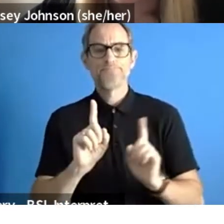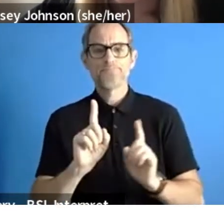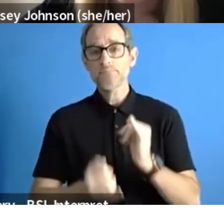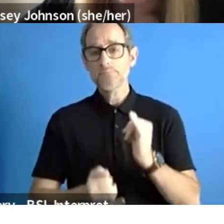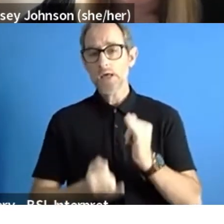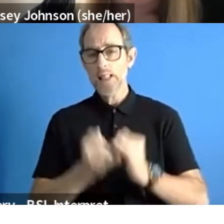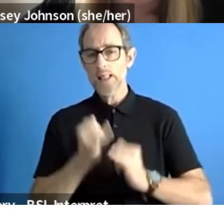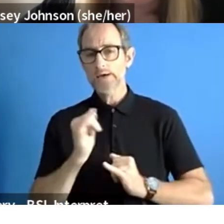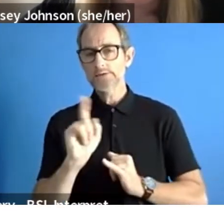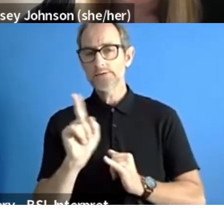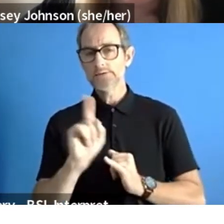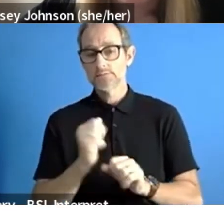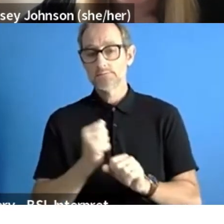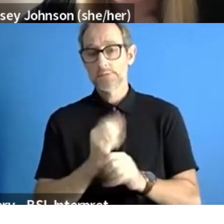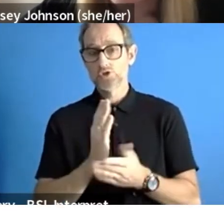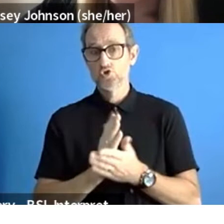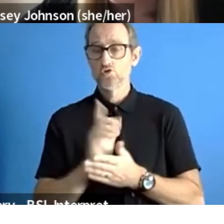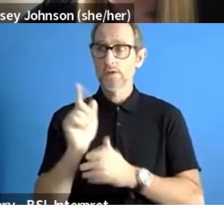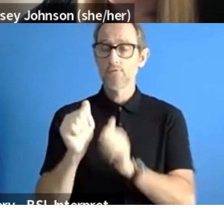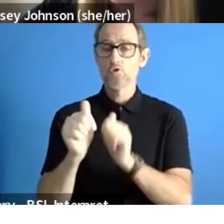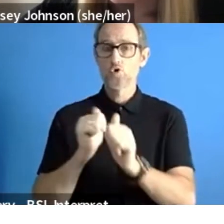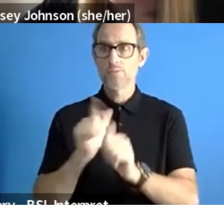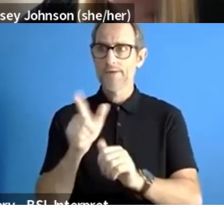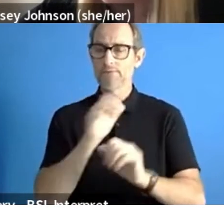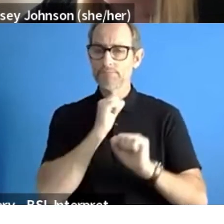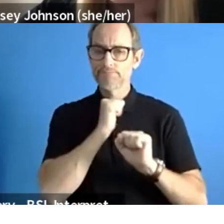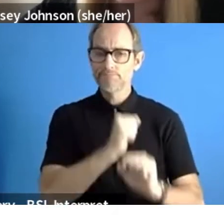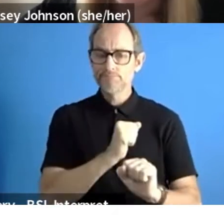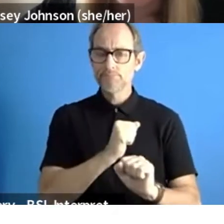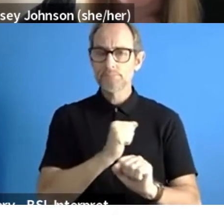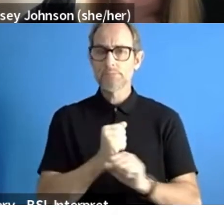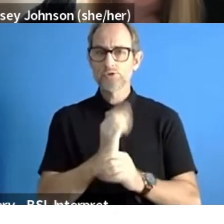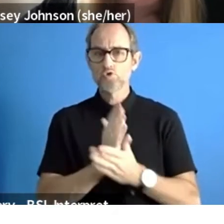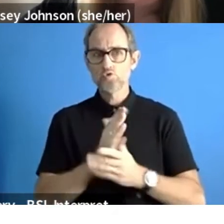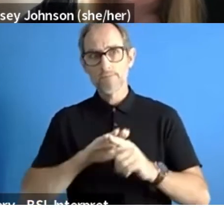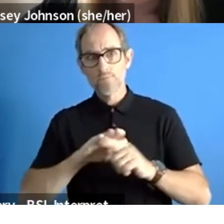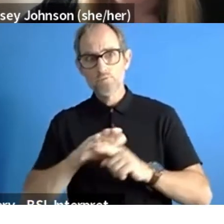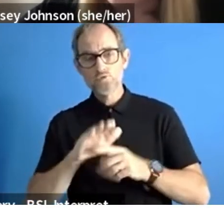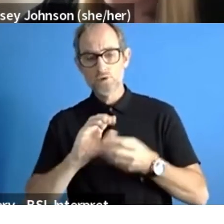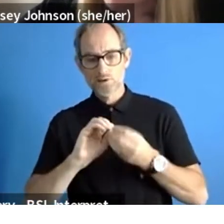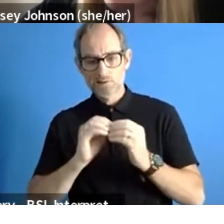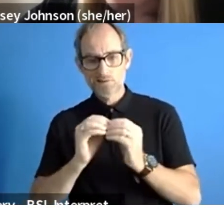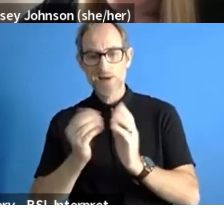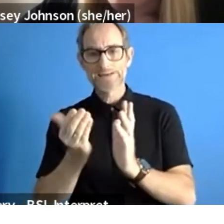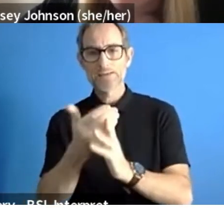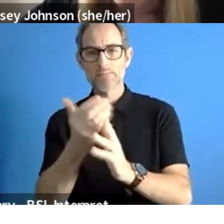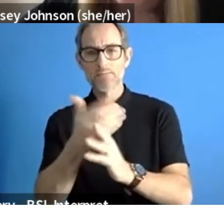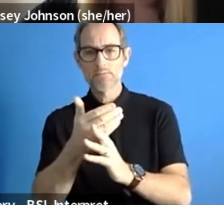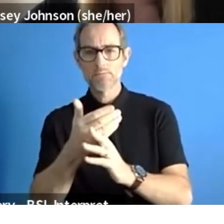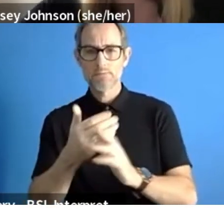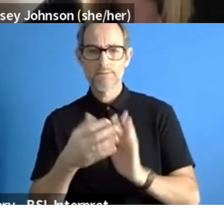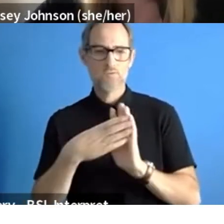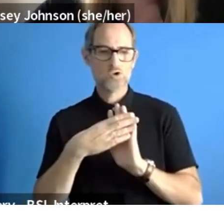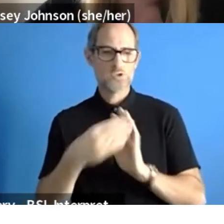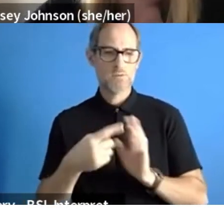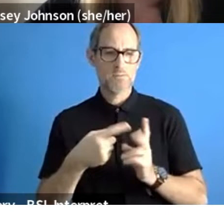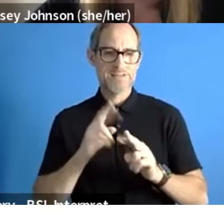want to make sure the supplier has a commitment to making accessibility fixes in the future.